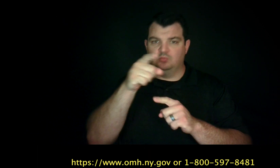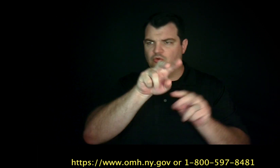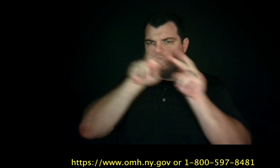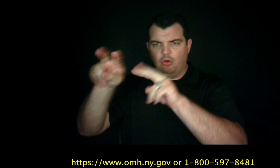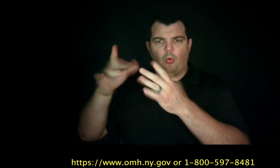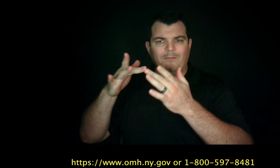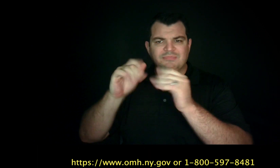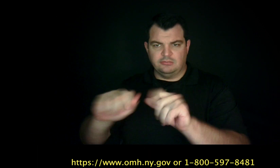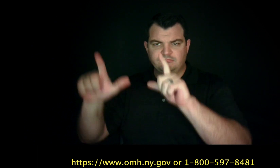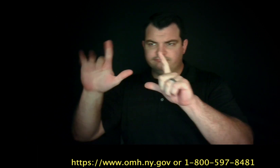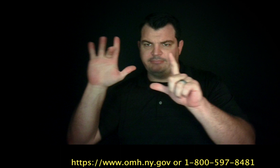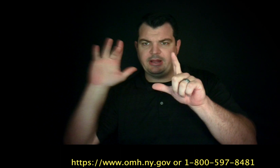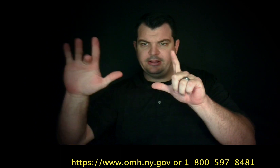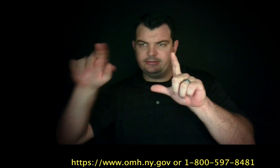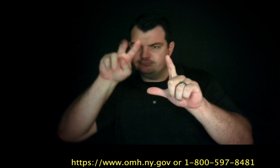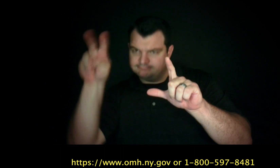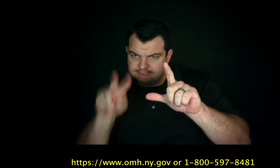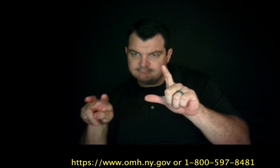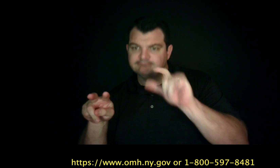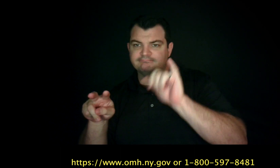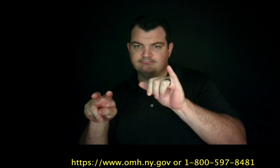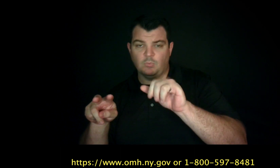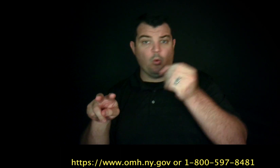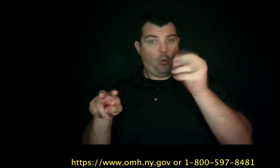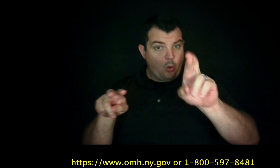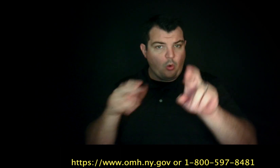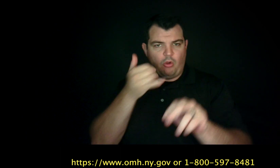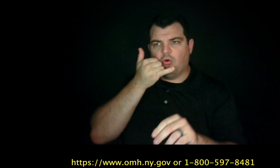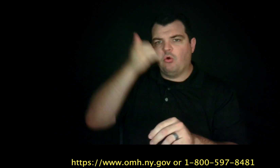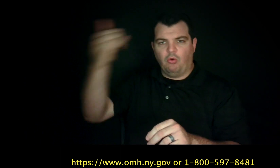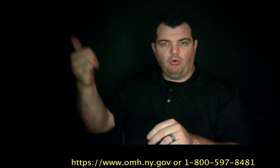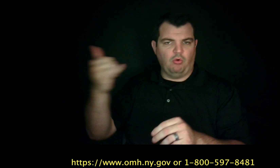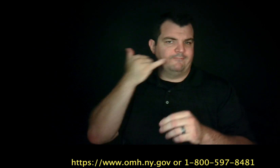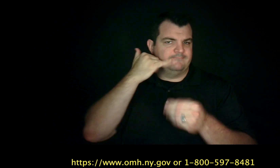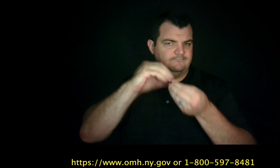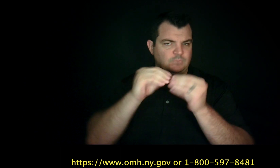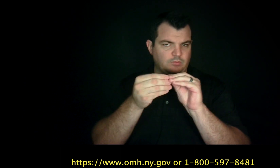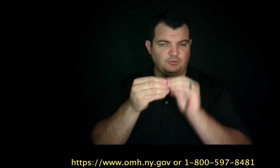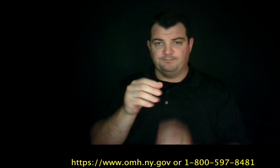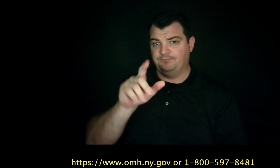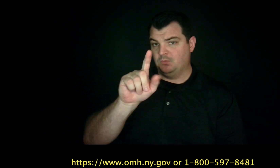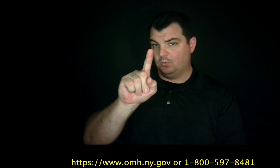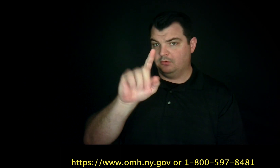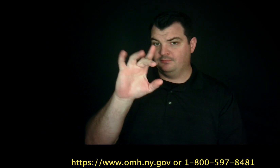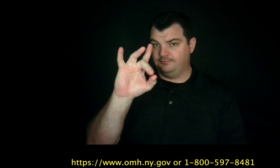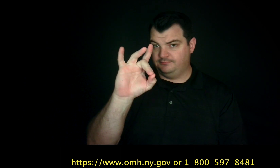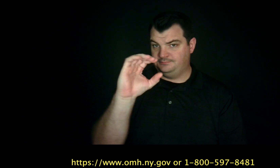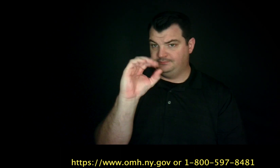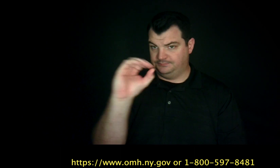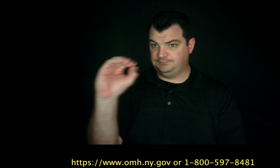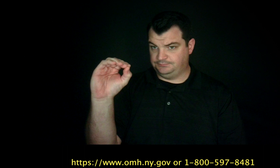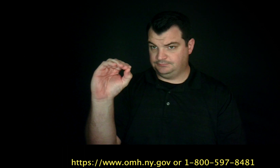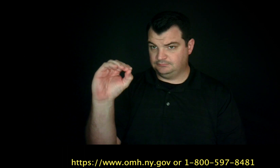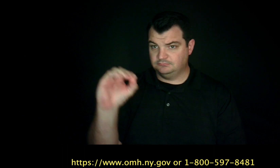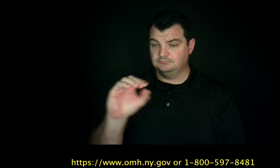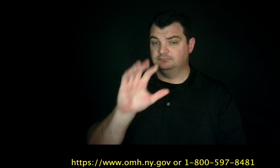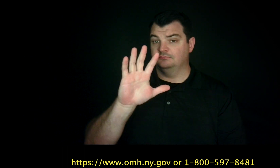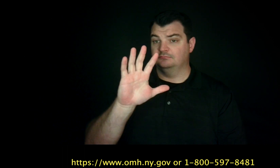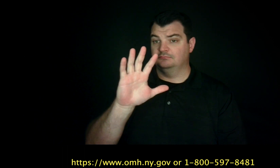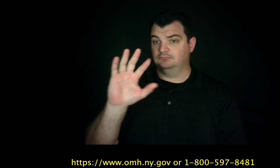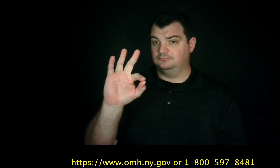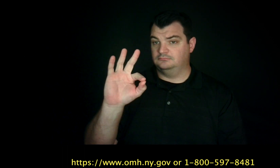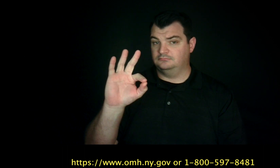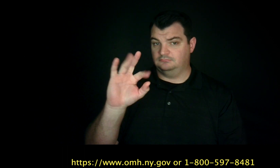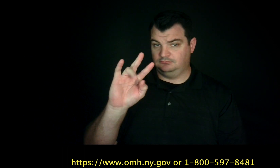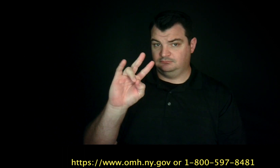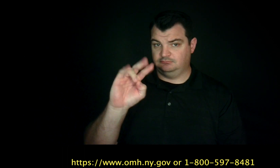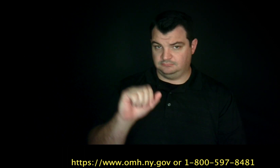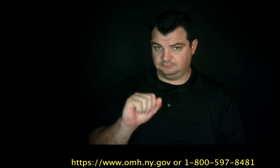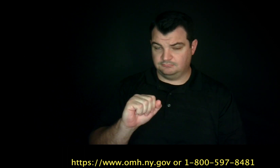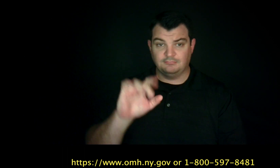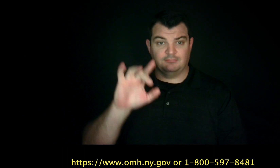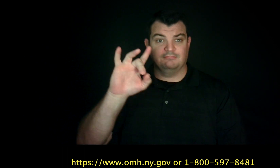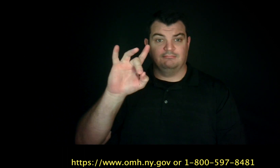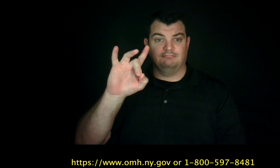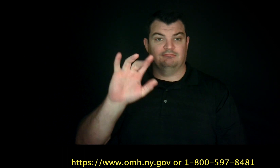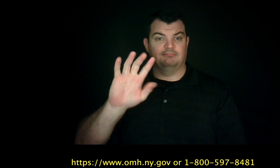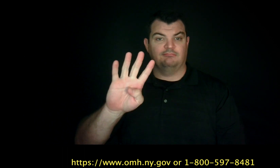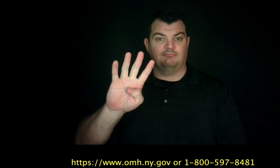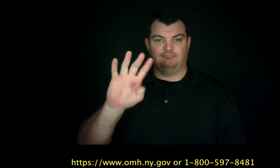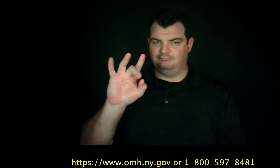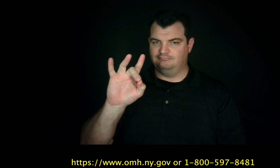https://www.omh.ny.gov or 1-800-597-8481